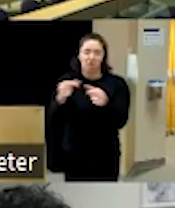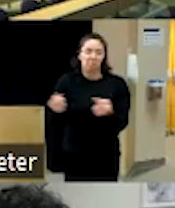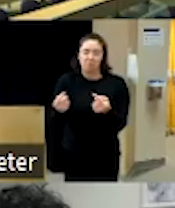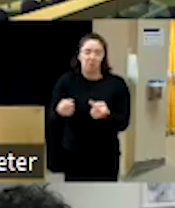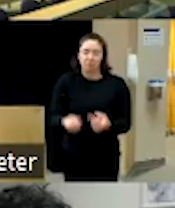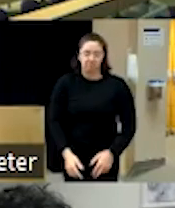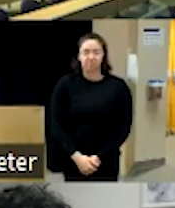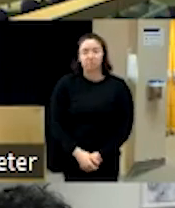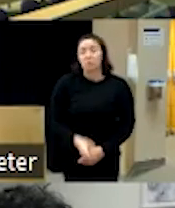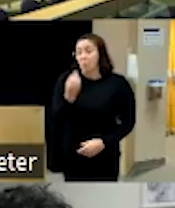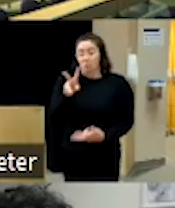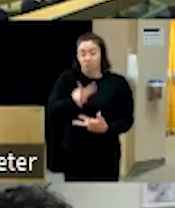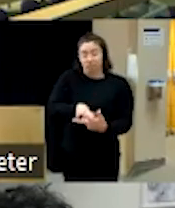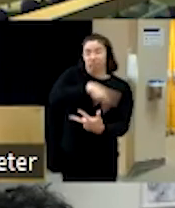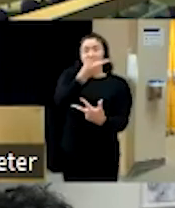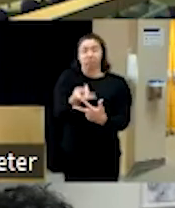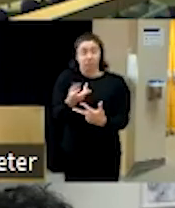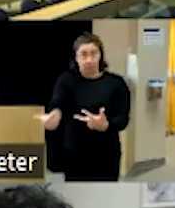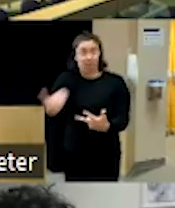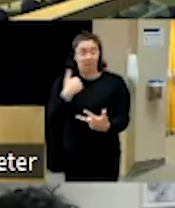um or vice versa if you have the prolapse and you have the hard work